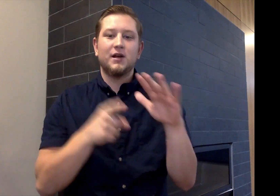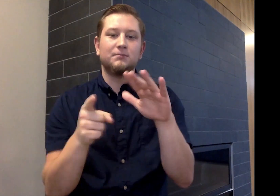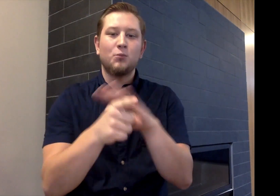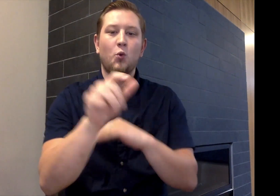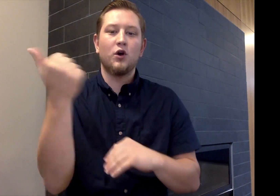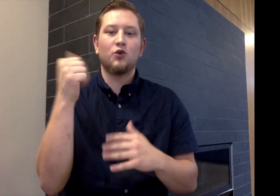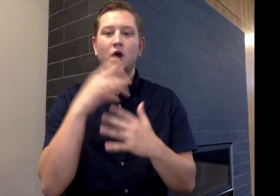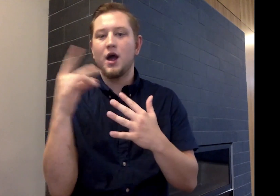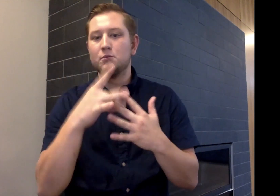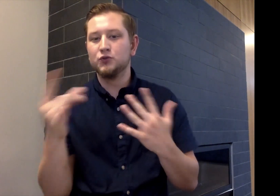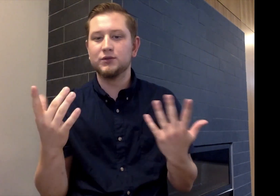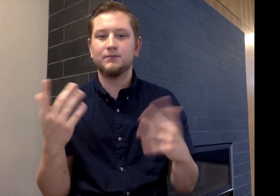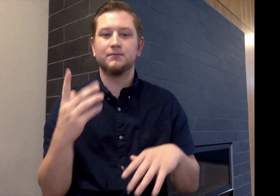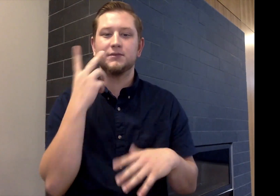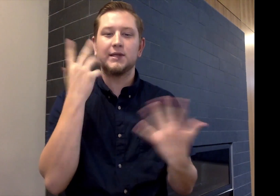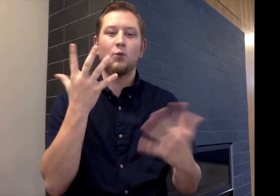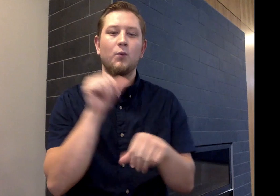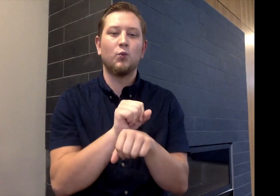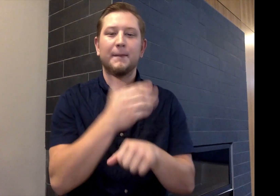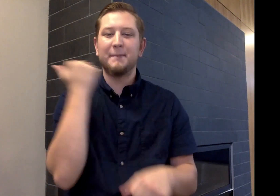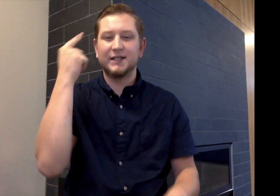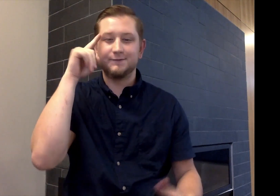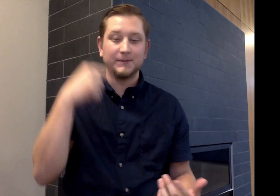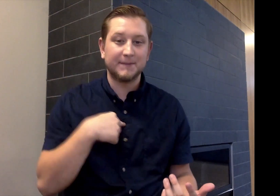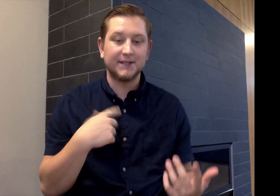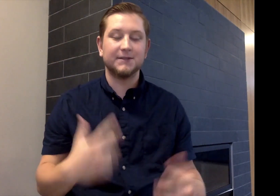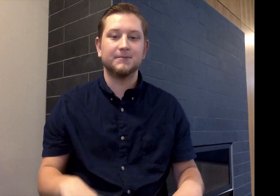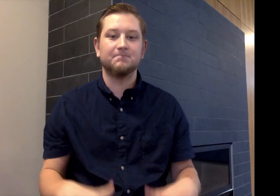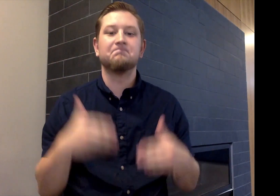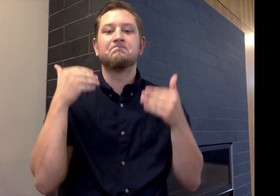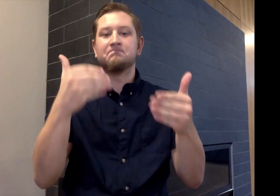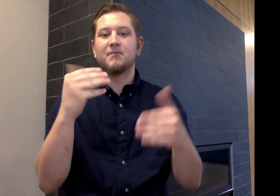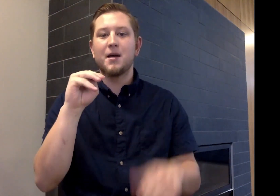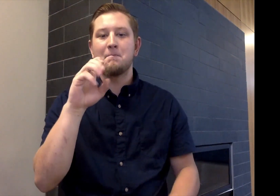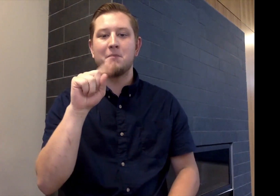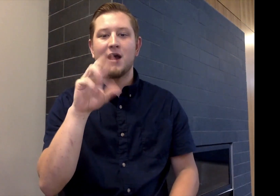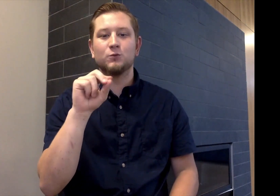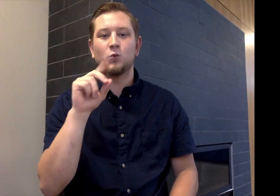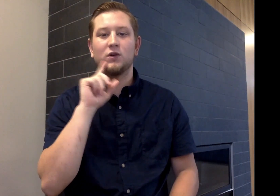so my parents decided to explore other options to see what might work better for me.